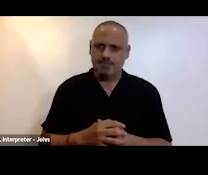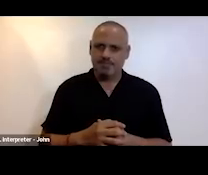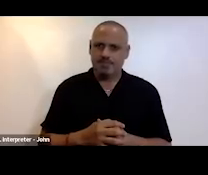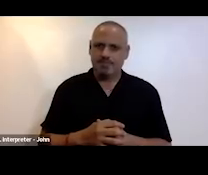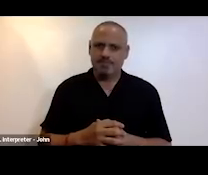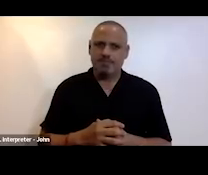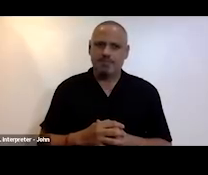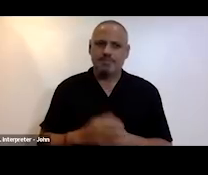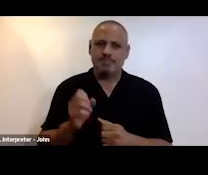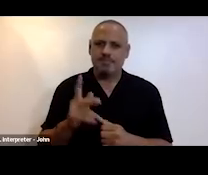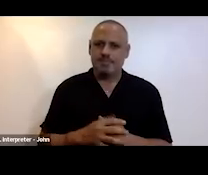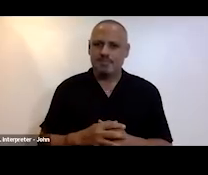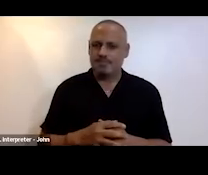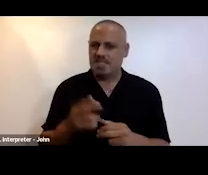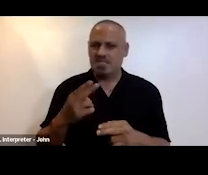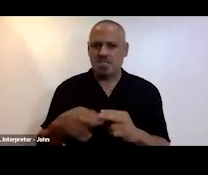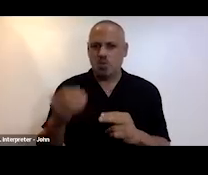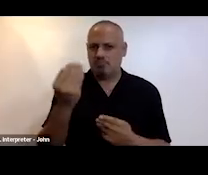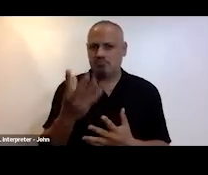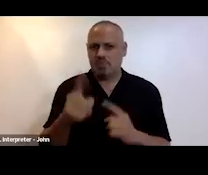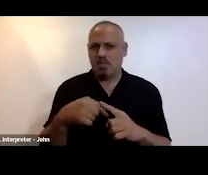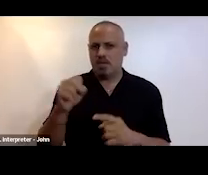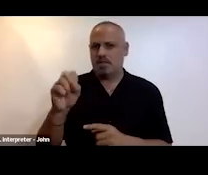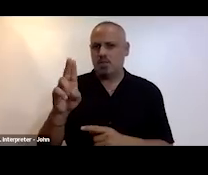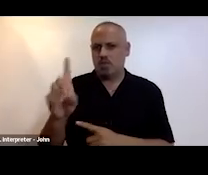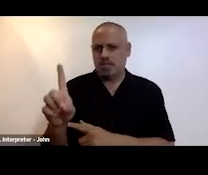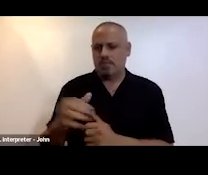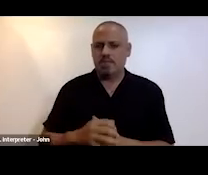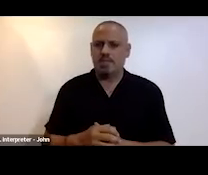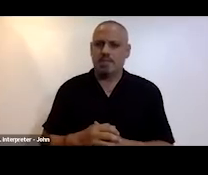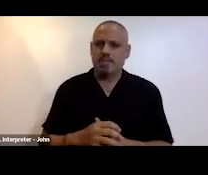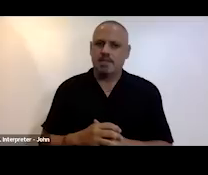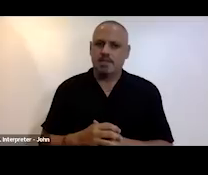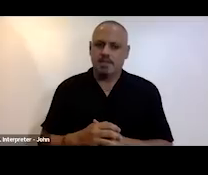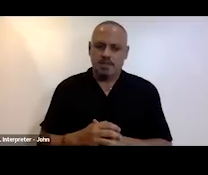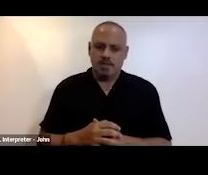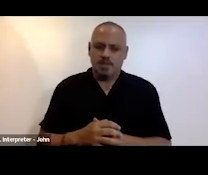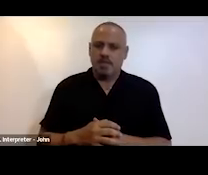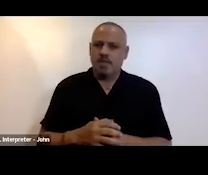Okay, and just a quick note about substance use, we recorded some of the numbers